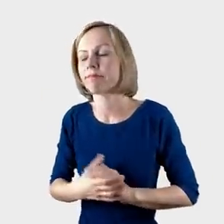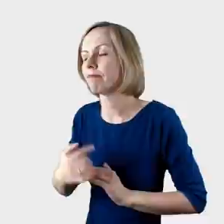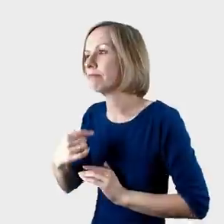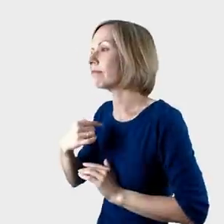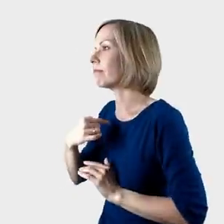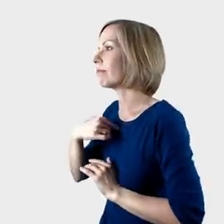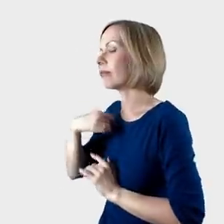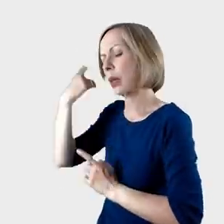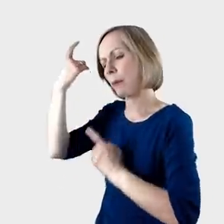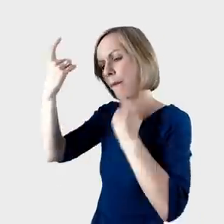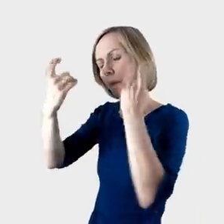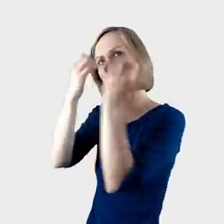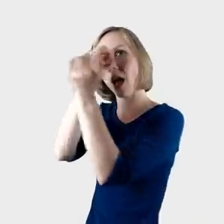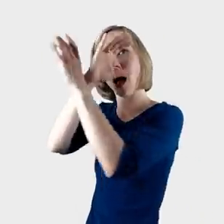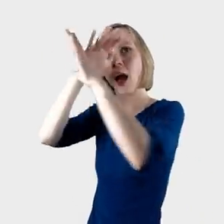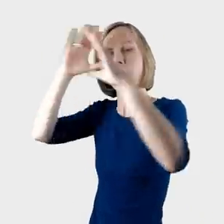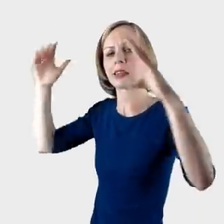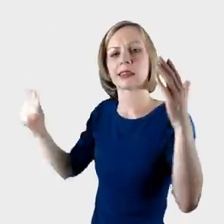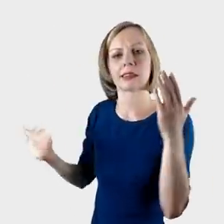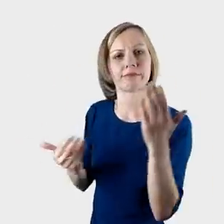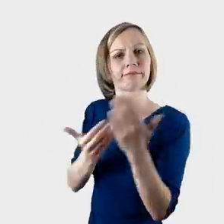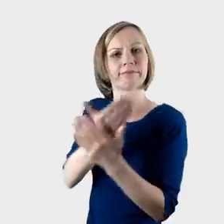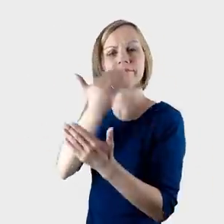Lord renew my mind